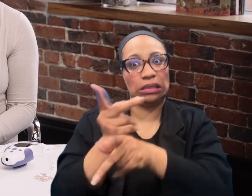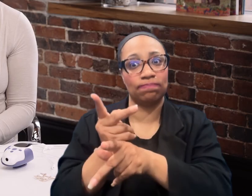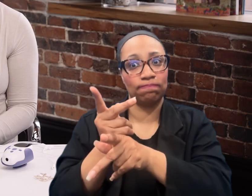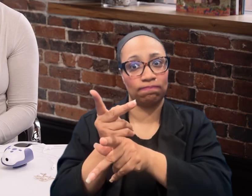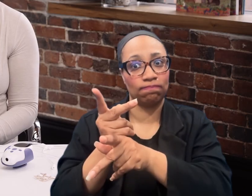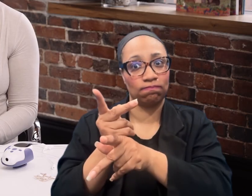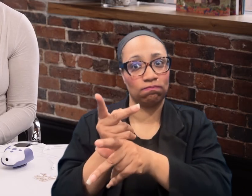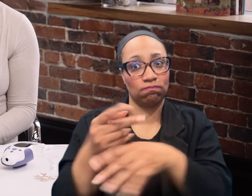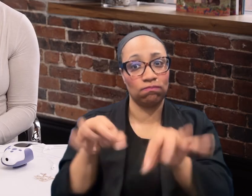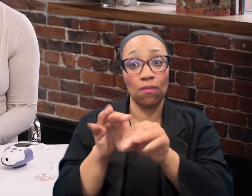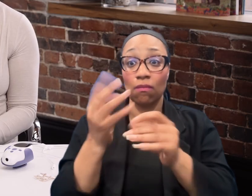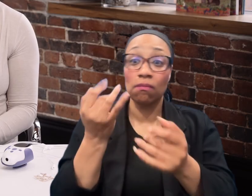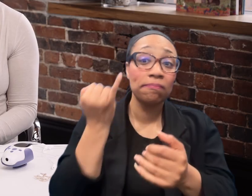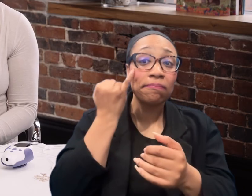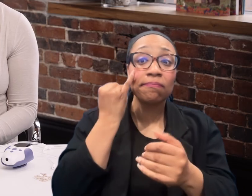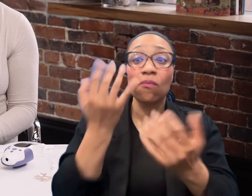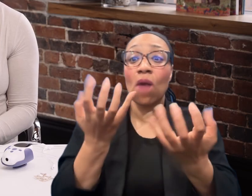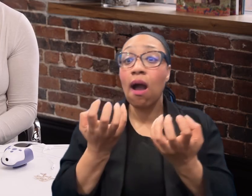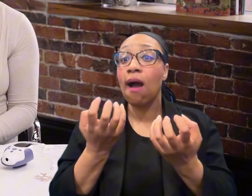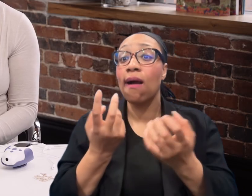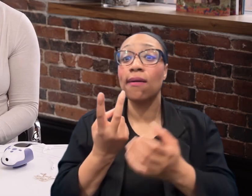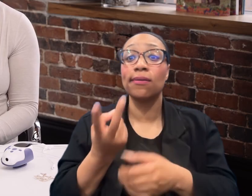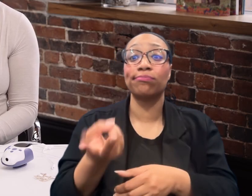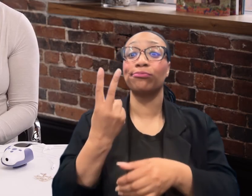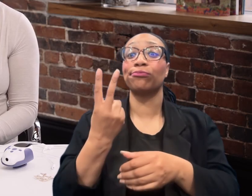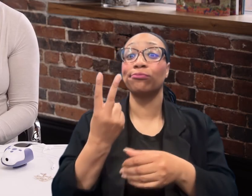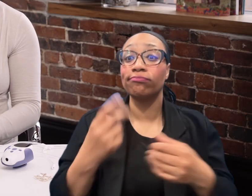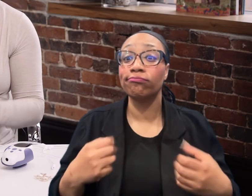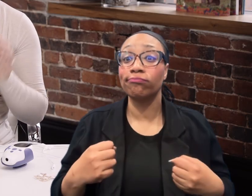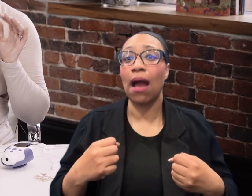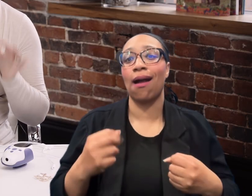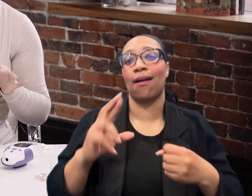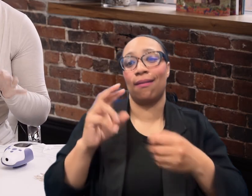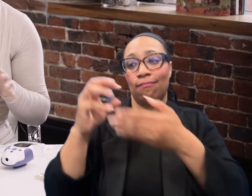Now, let's jump into cleaning for your Lansinoh Thrive 2-in-1 breast pump. So, there are a lot of